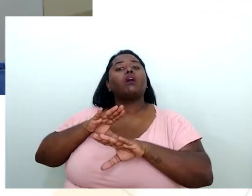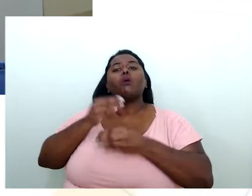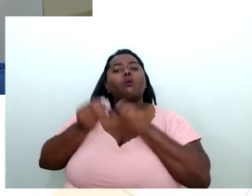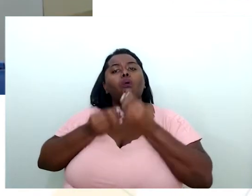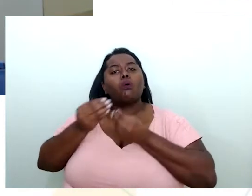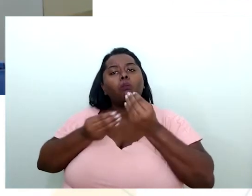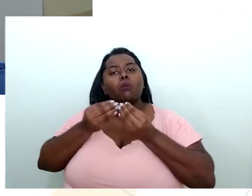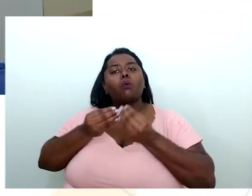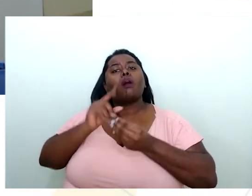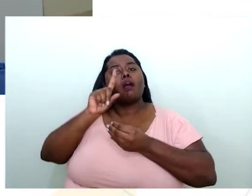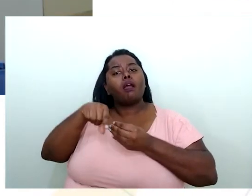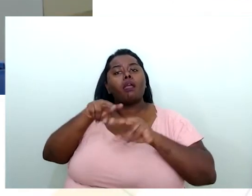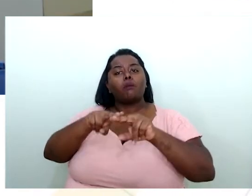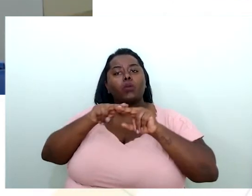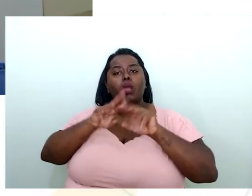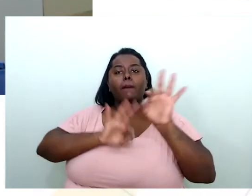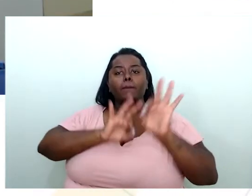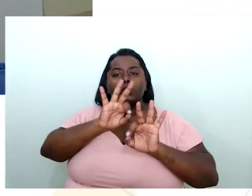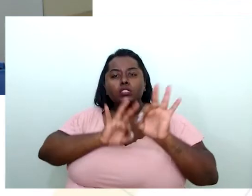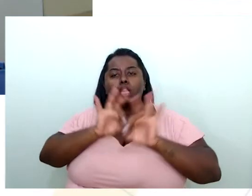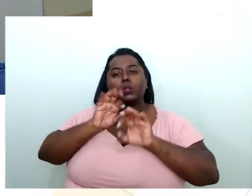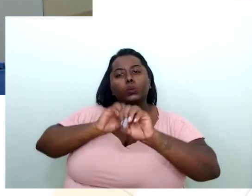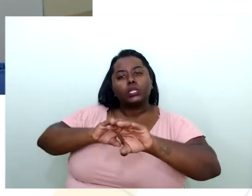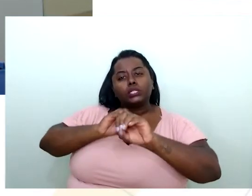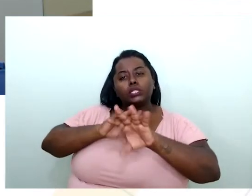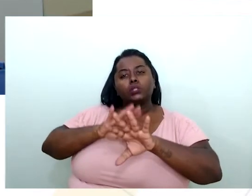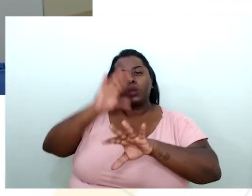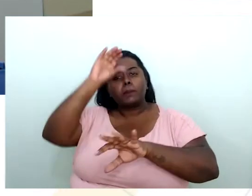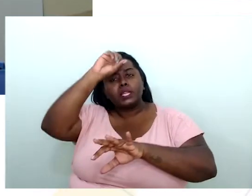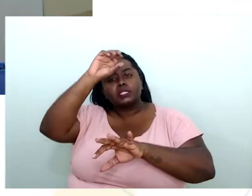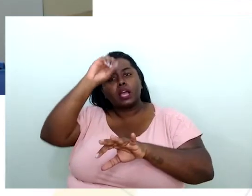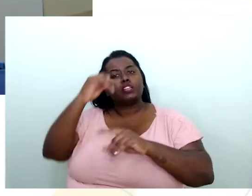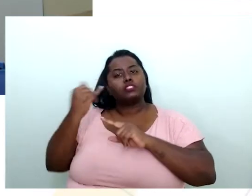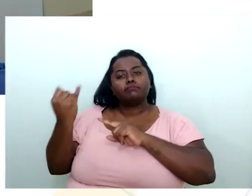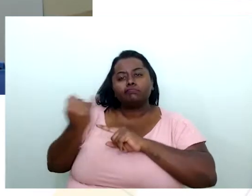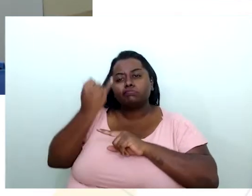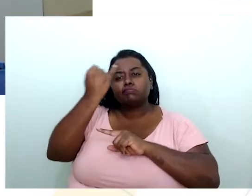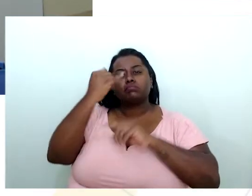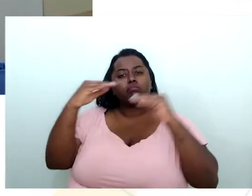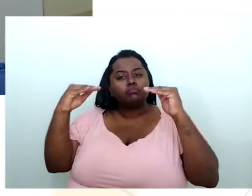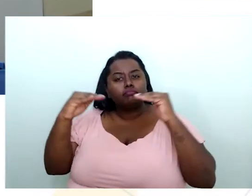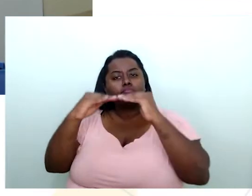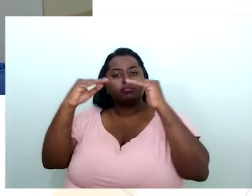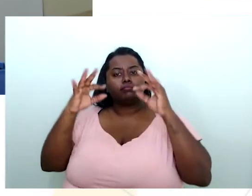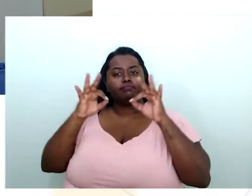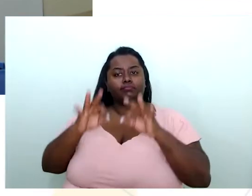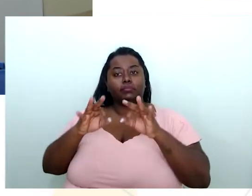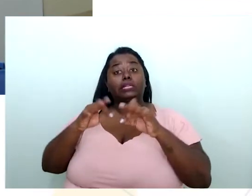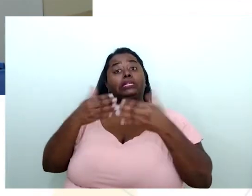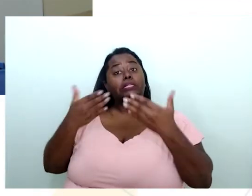us do, we help people design learning experiences integrate open educational